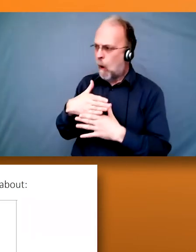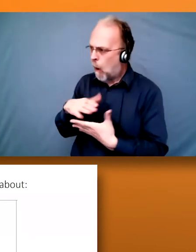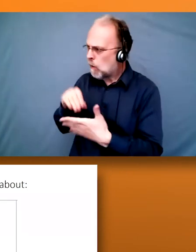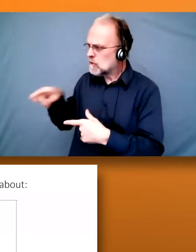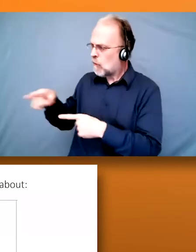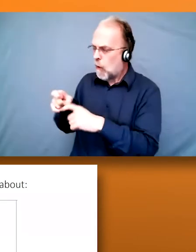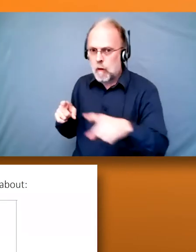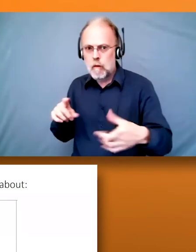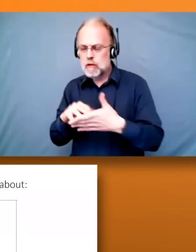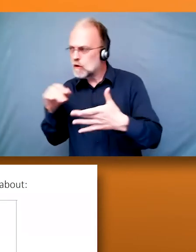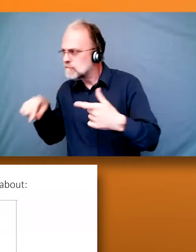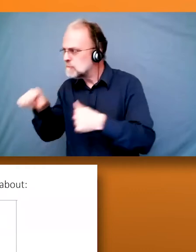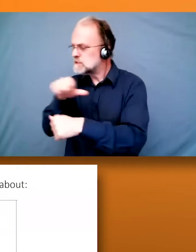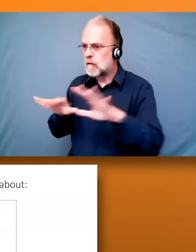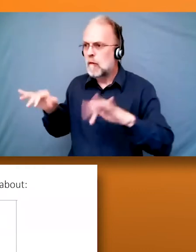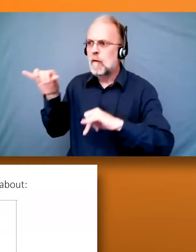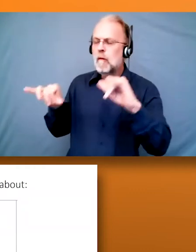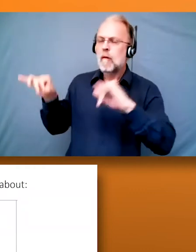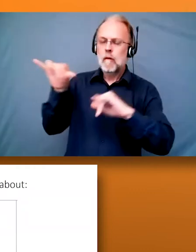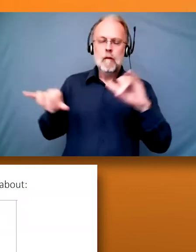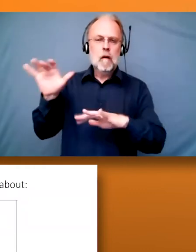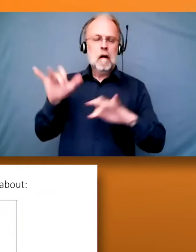And then they share it with each other. So they're learning from each other